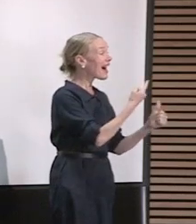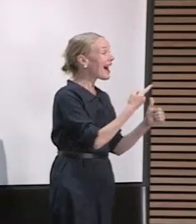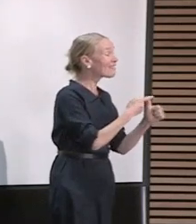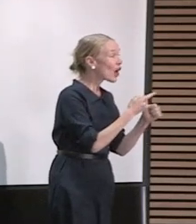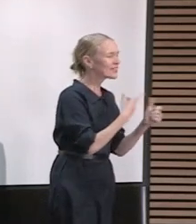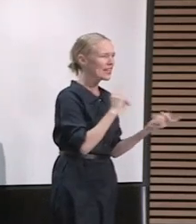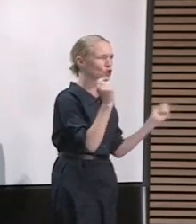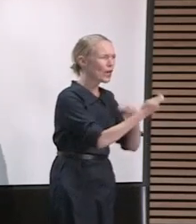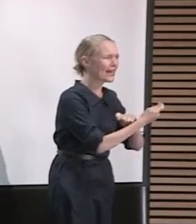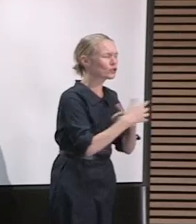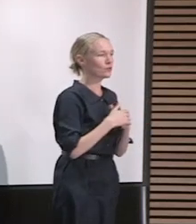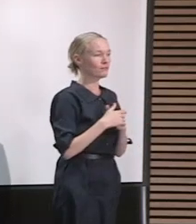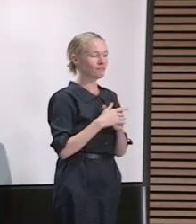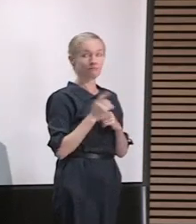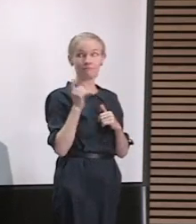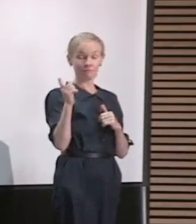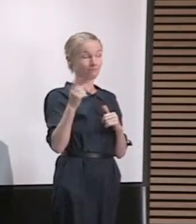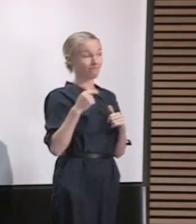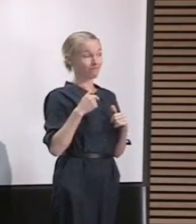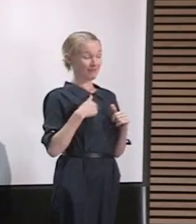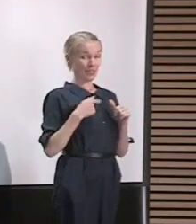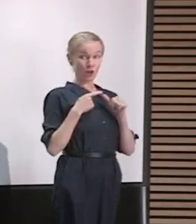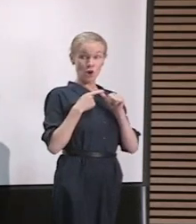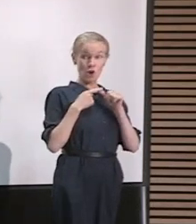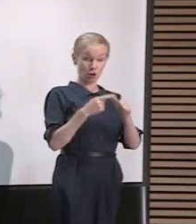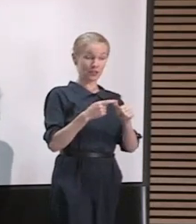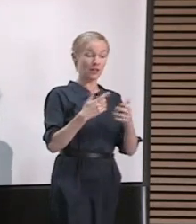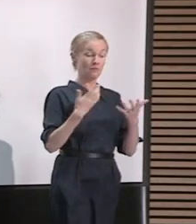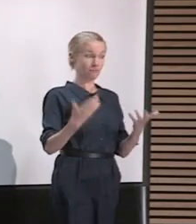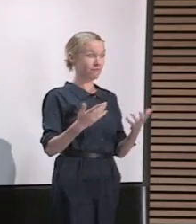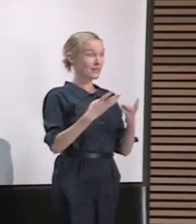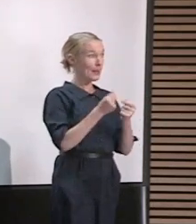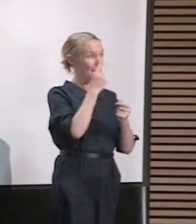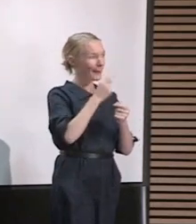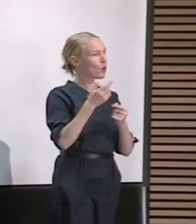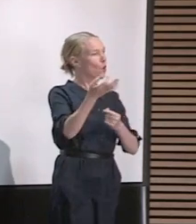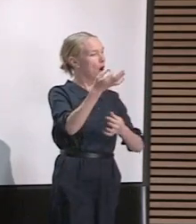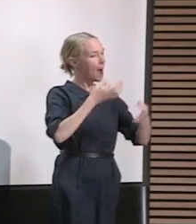later? What I can say is, of course, I